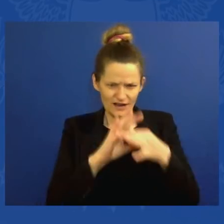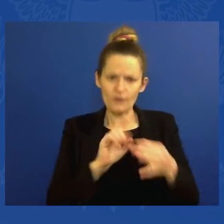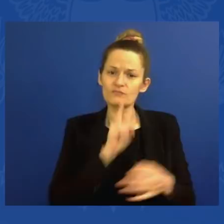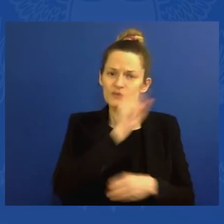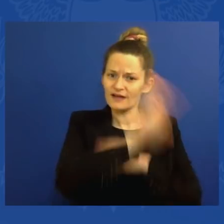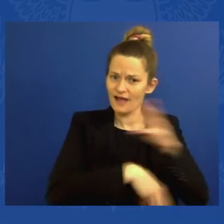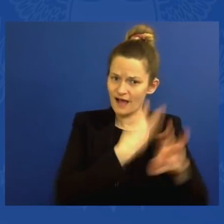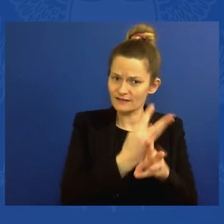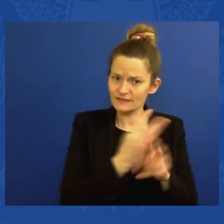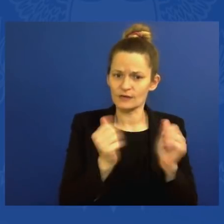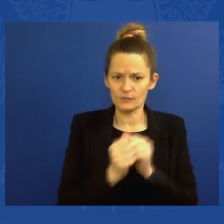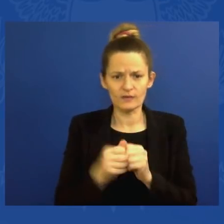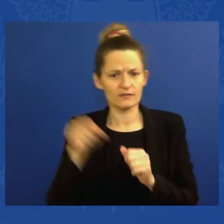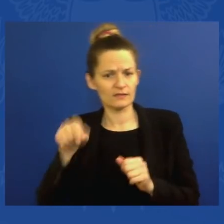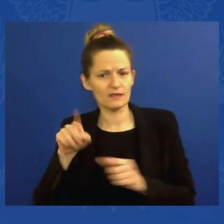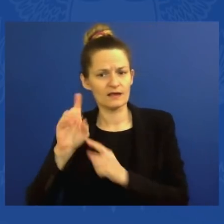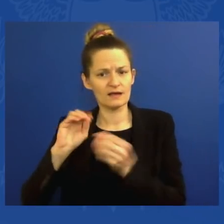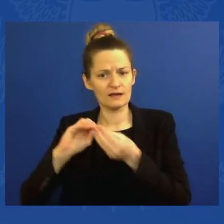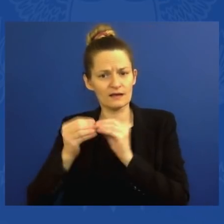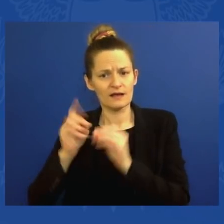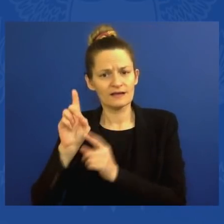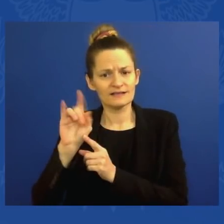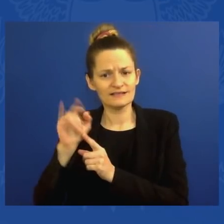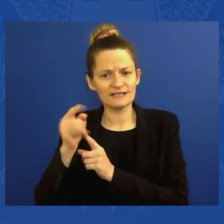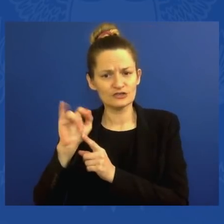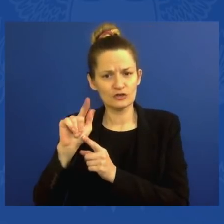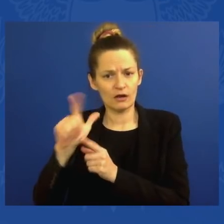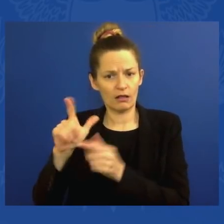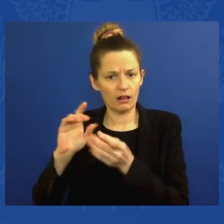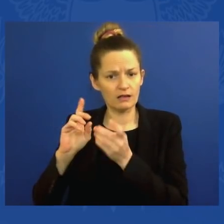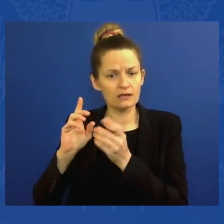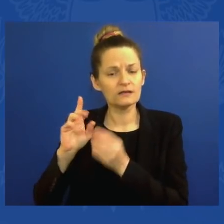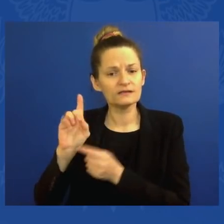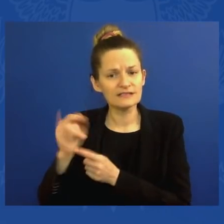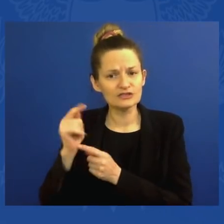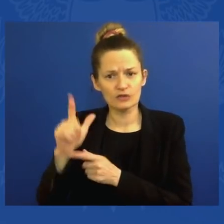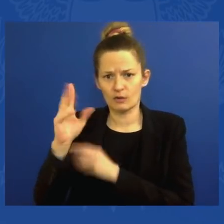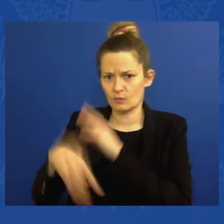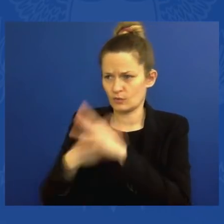Yet what I saw when I last visited Grand Prairie wasn't fear of an automated future.